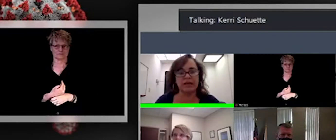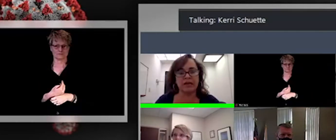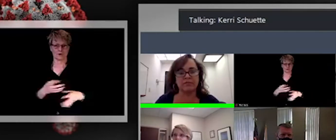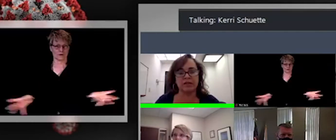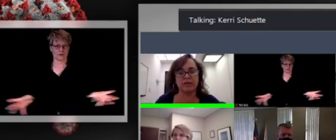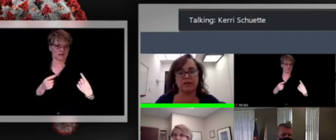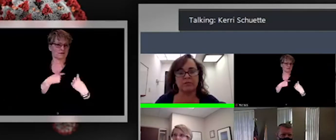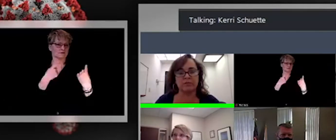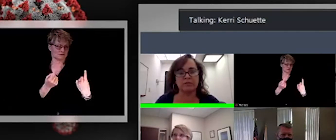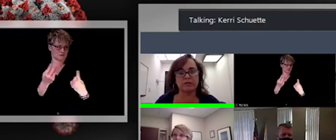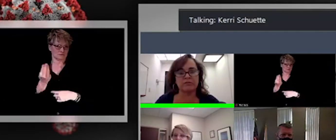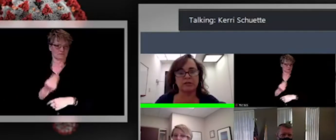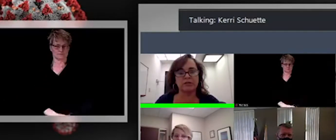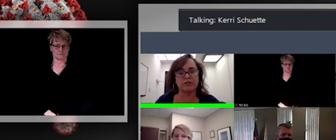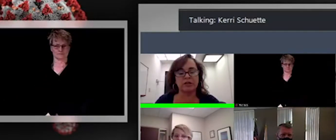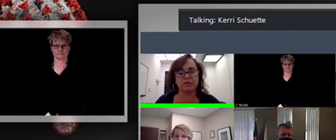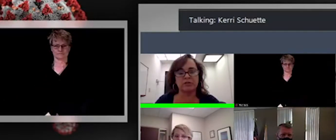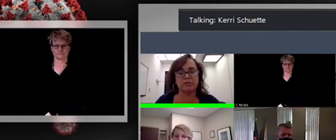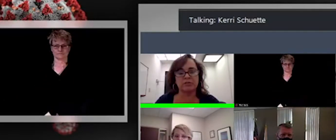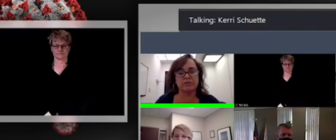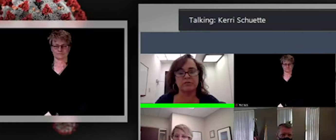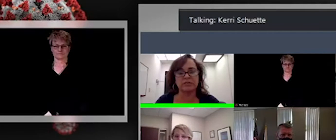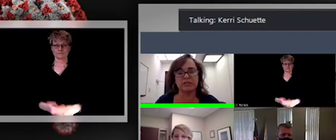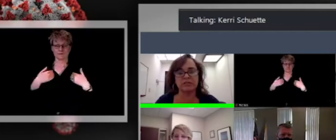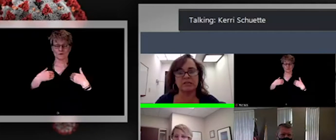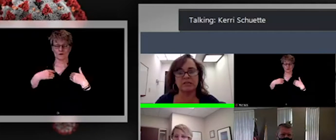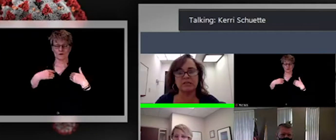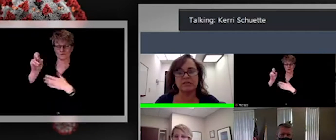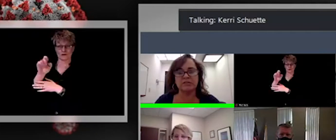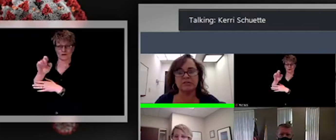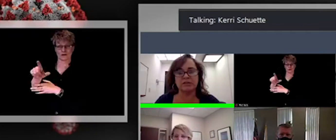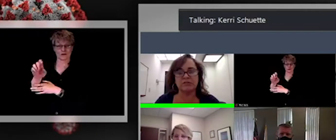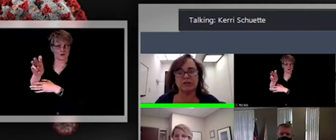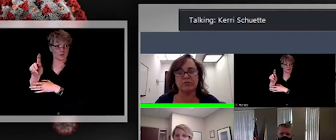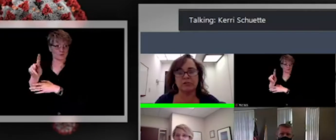we have Donnell Ewert, the Director of the Health and Human Services Agency. Dr. Karen